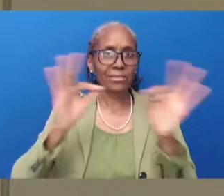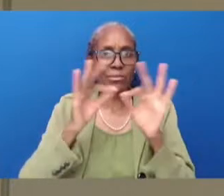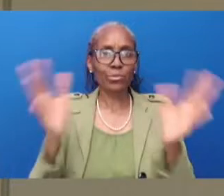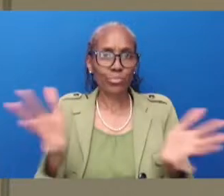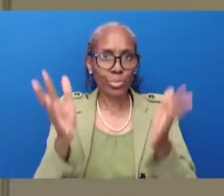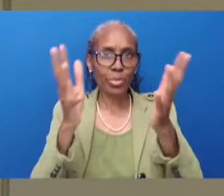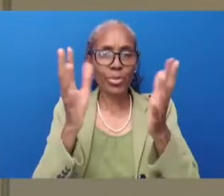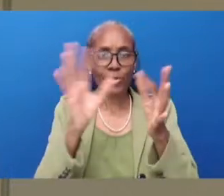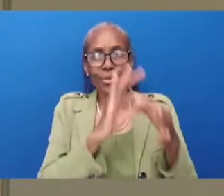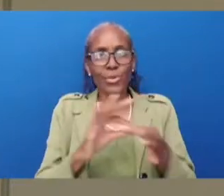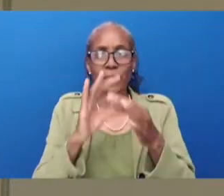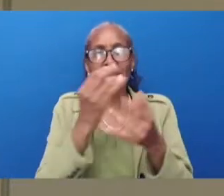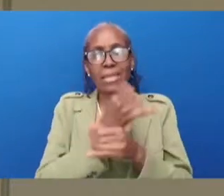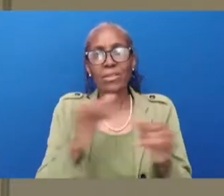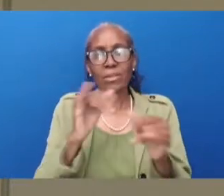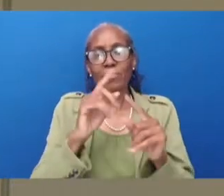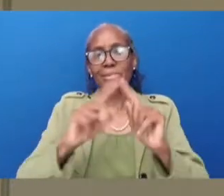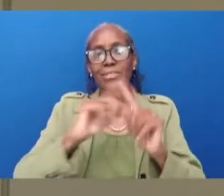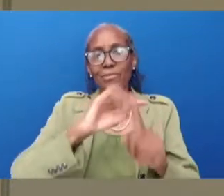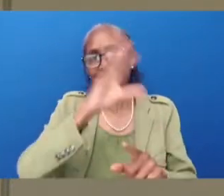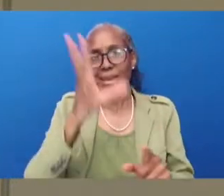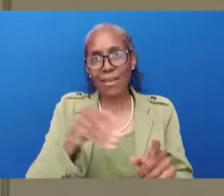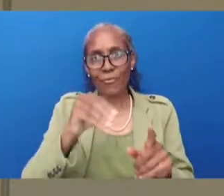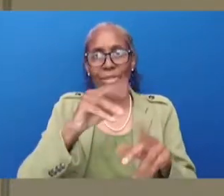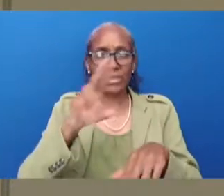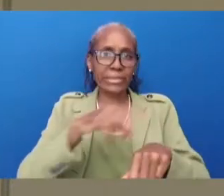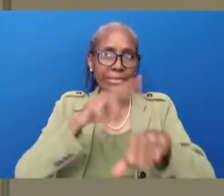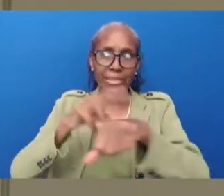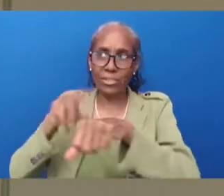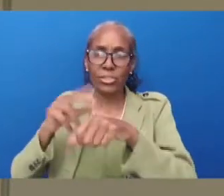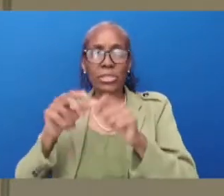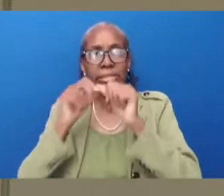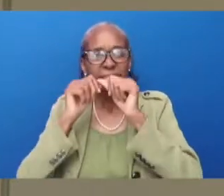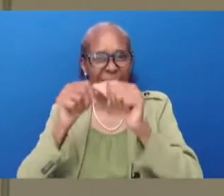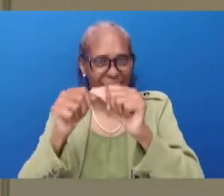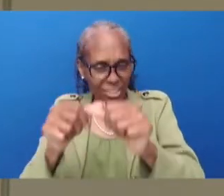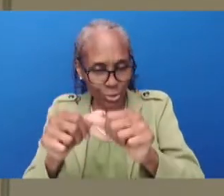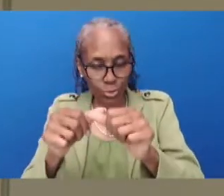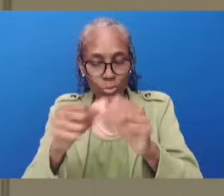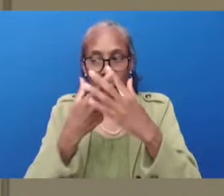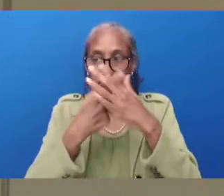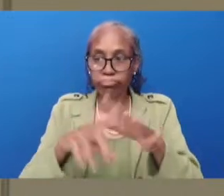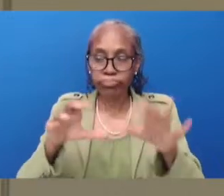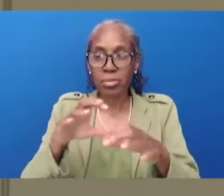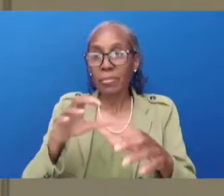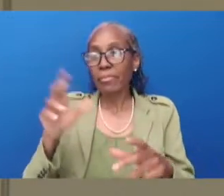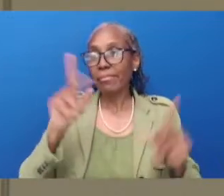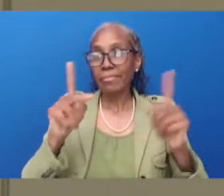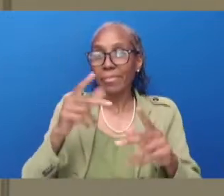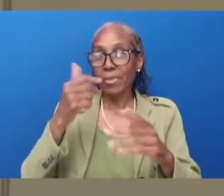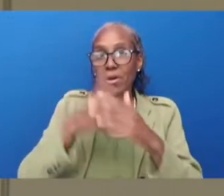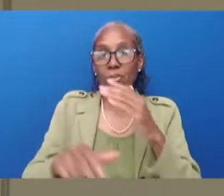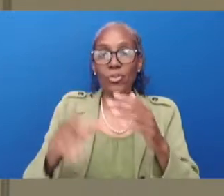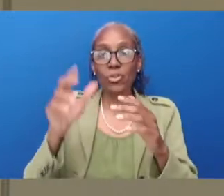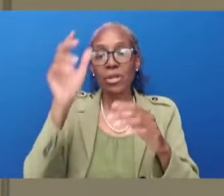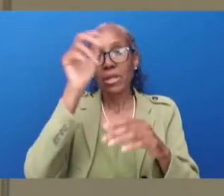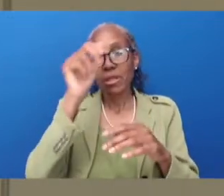RECOGNIZING ITS HISTORICAL SIGNIFICANCE IN PROMOTING UNITY AND INDEPENDENCE AMONG AFRICAN